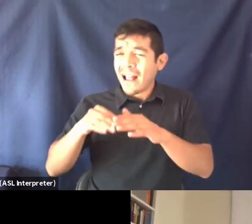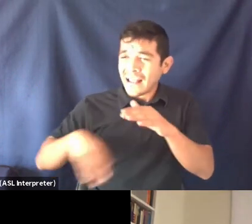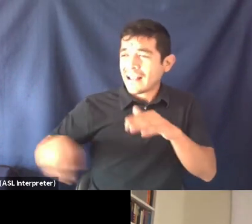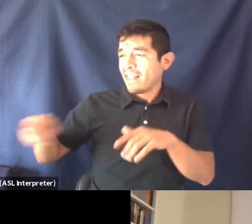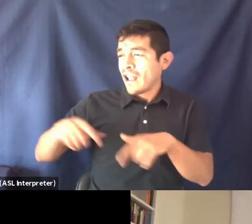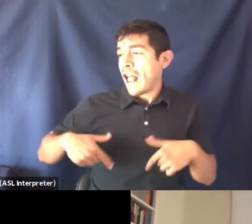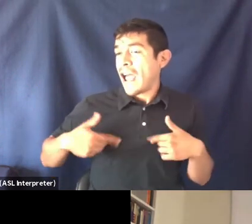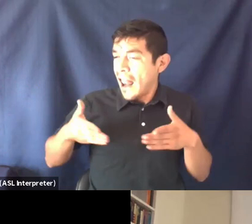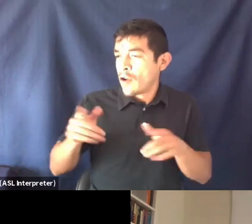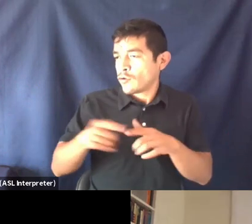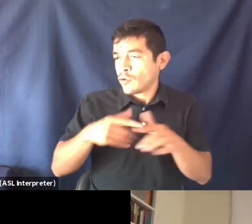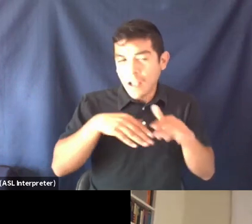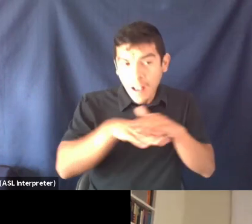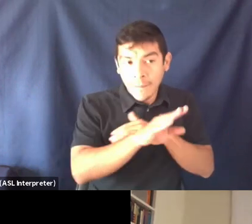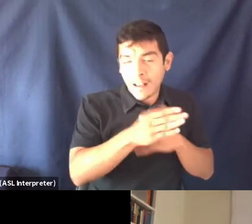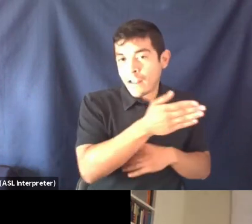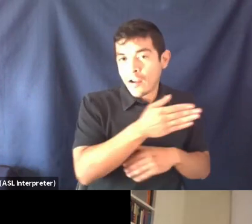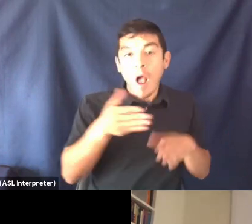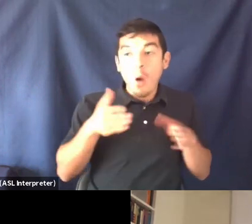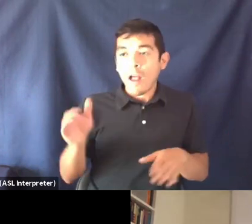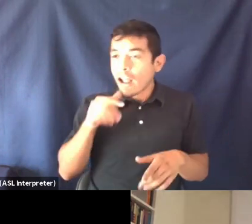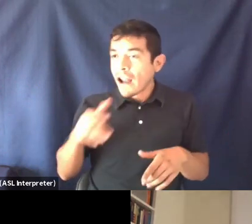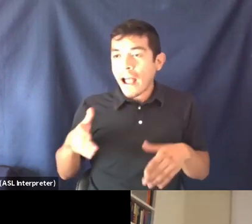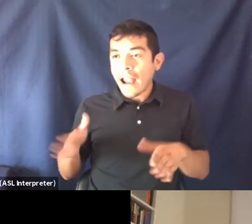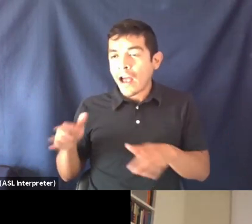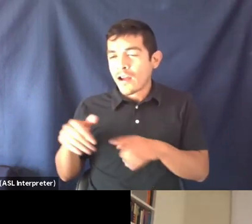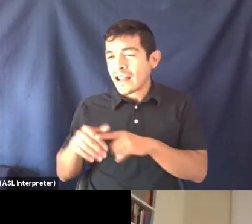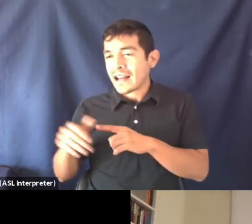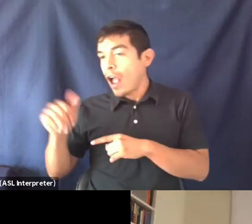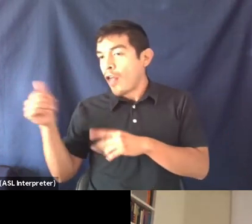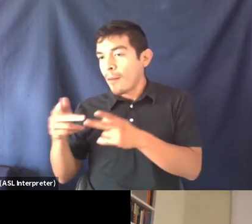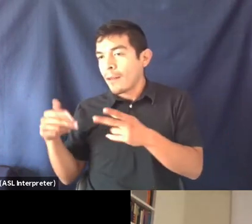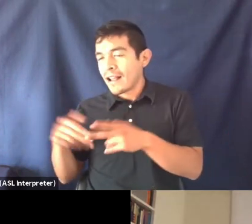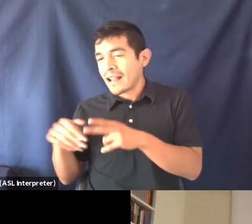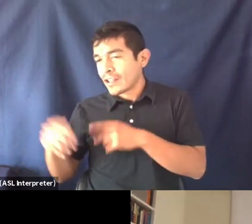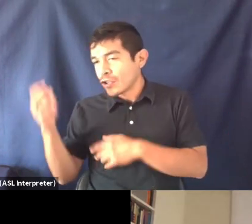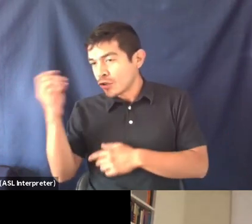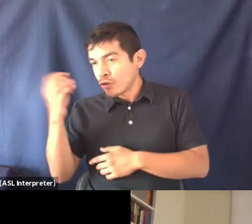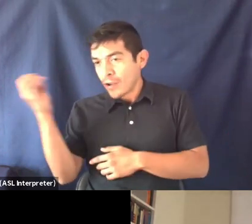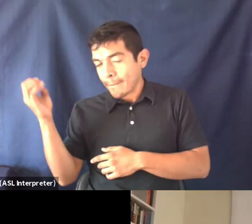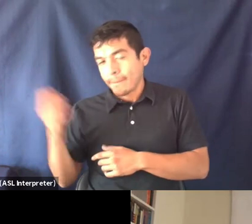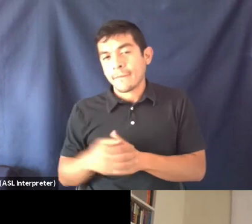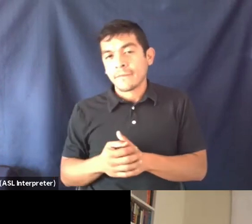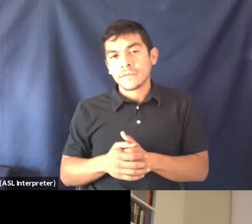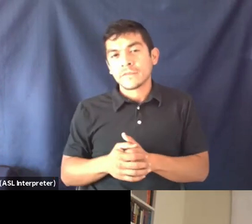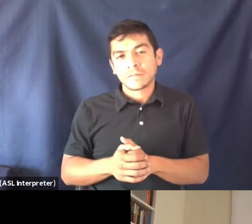weren't in Western Europe or have been excluded. And, I do see like, you know,